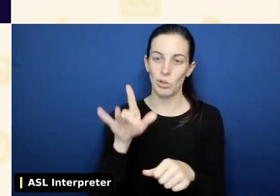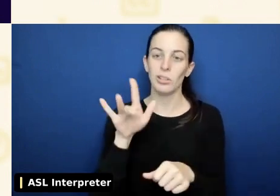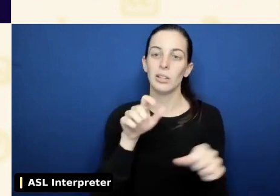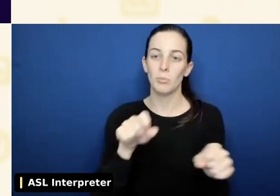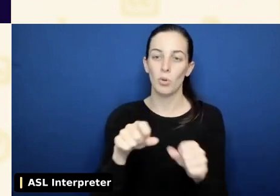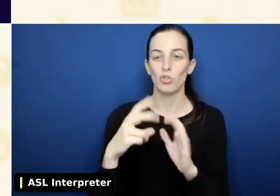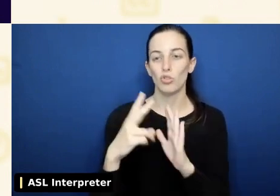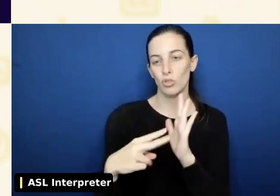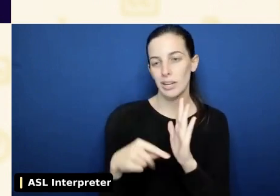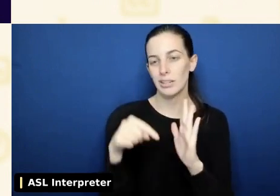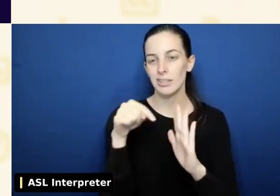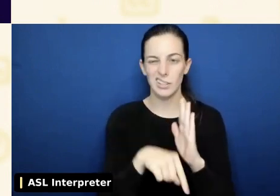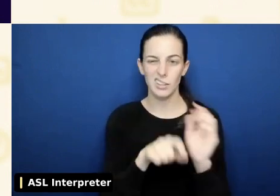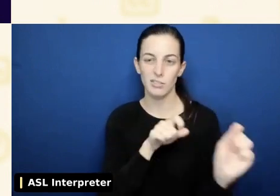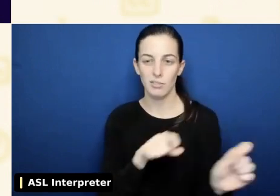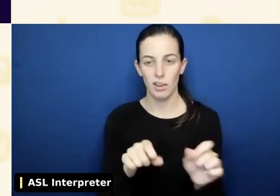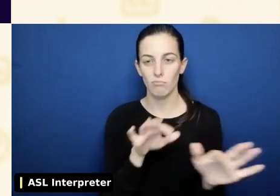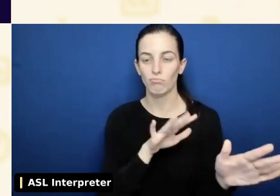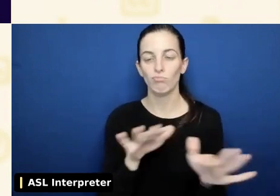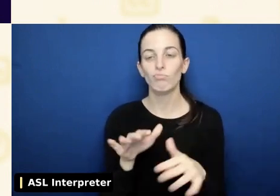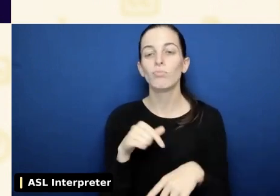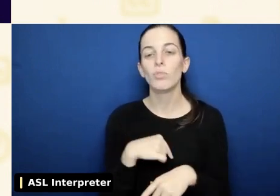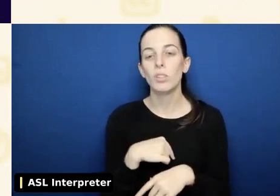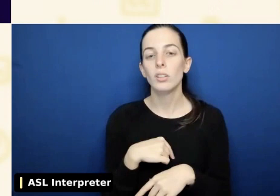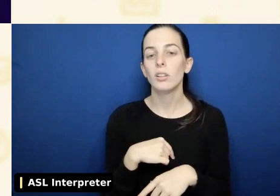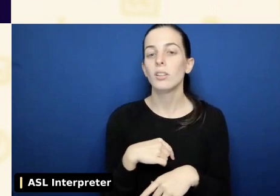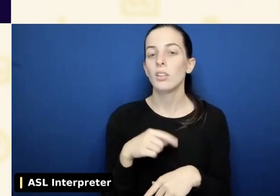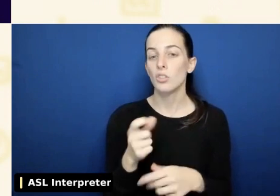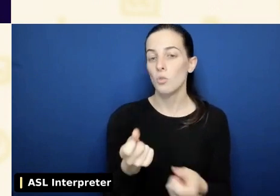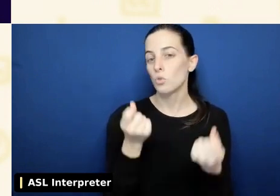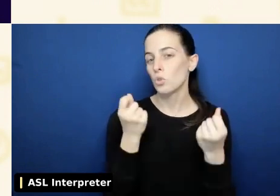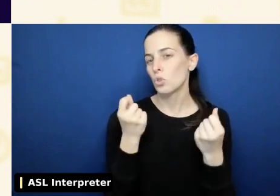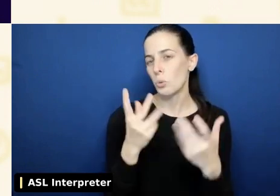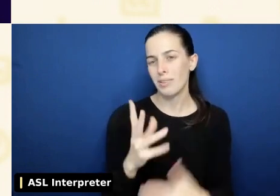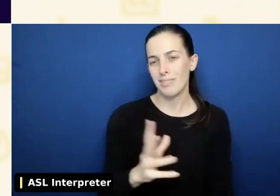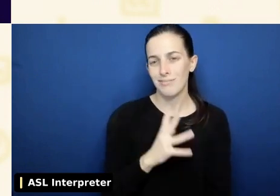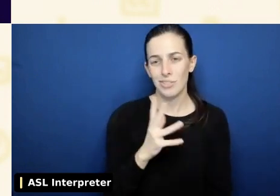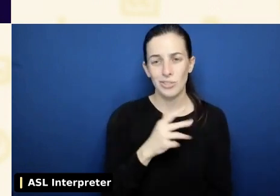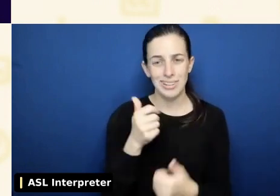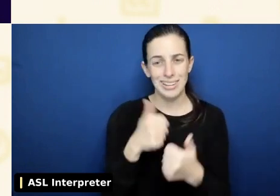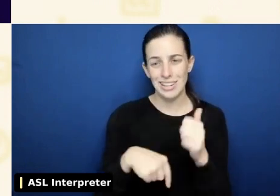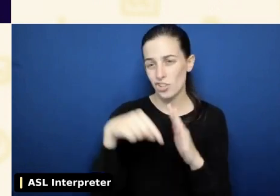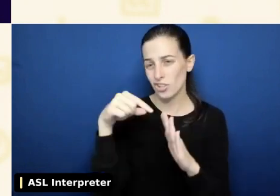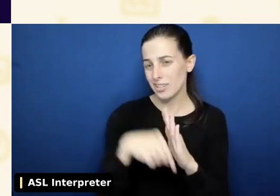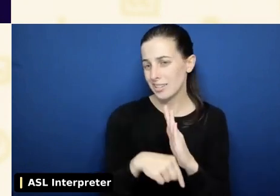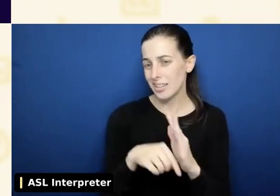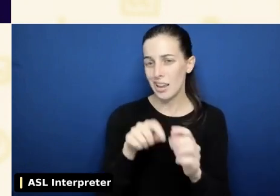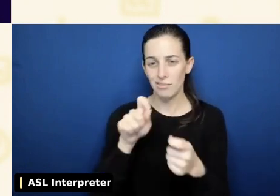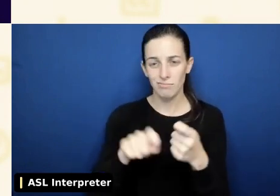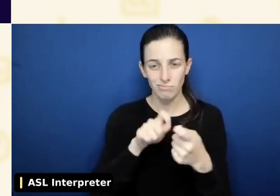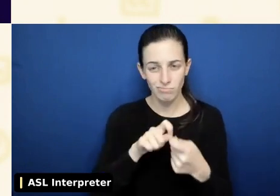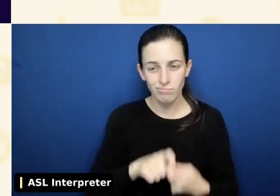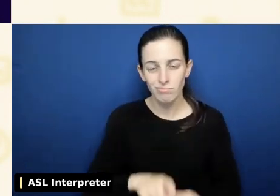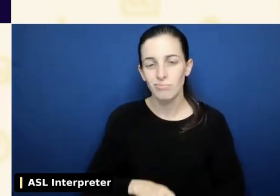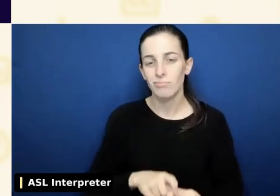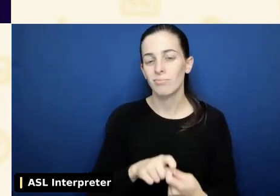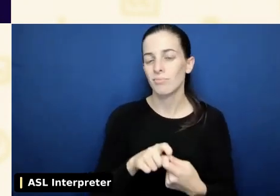This is a self-explanatory, the summary of issues, the details of issues and the readability score, if this content is readable.